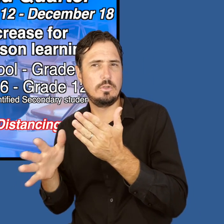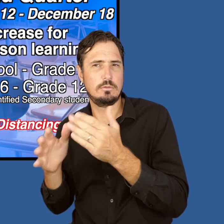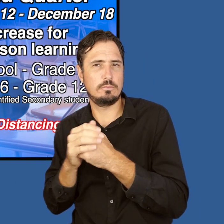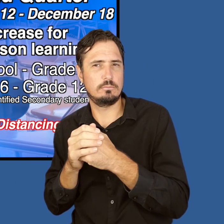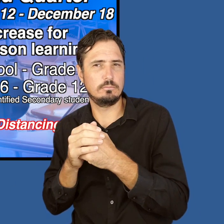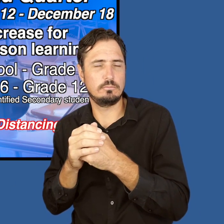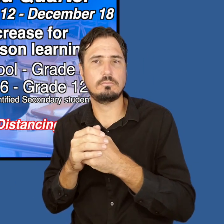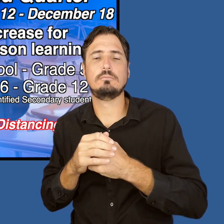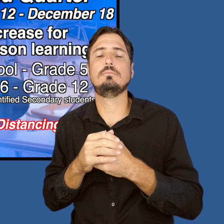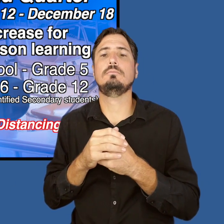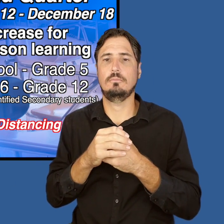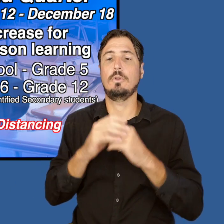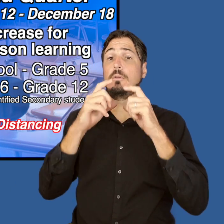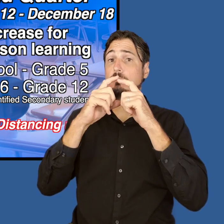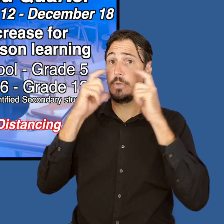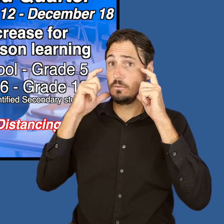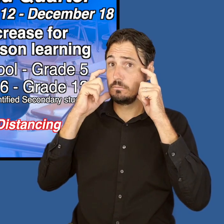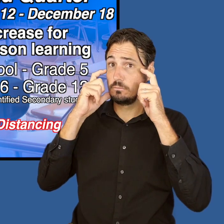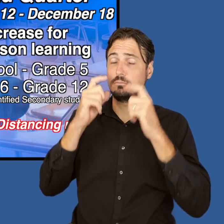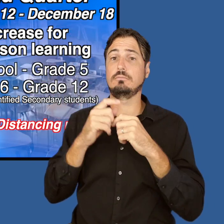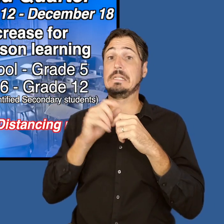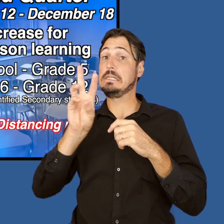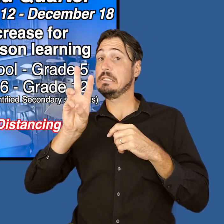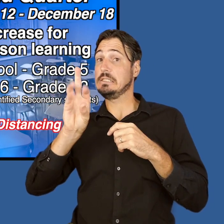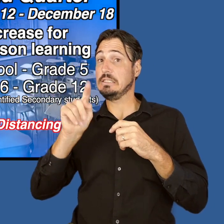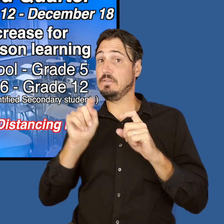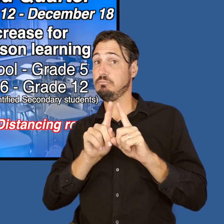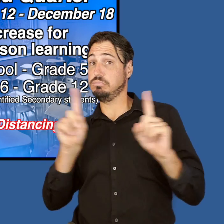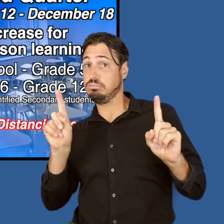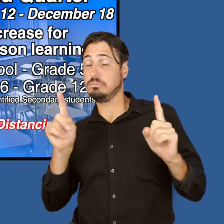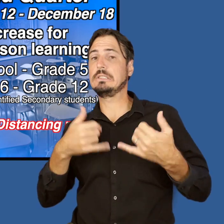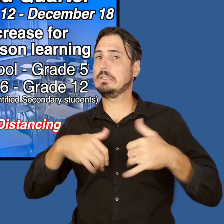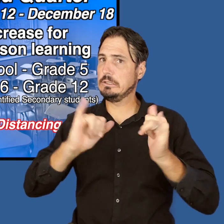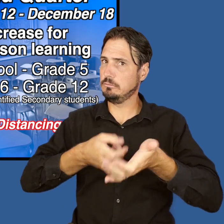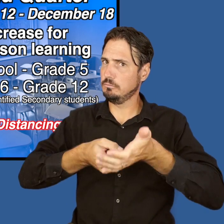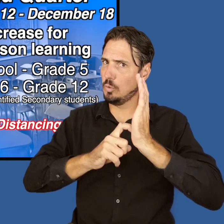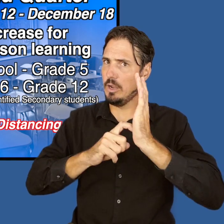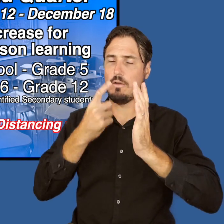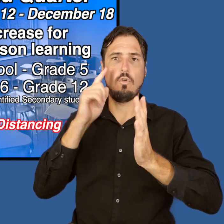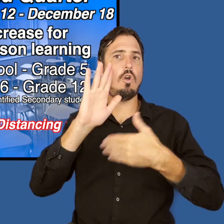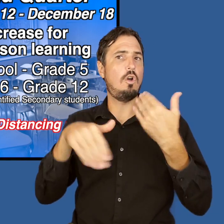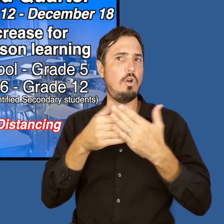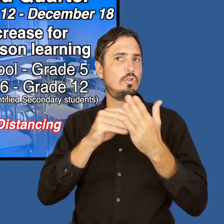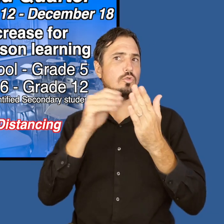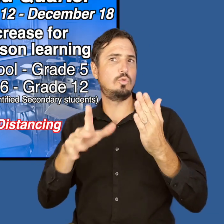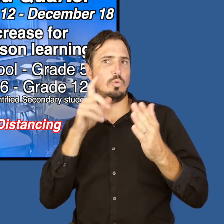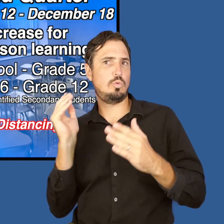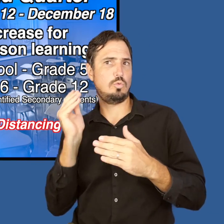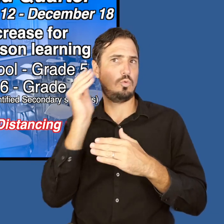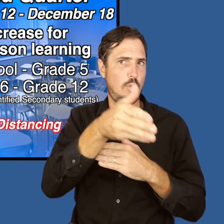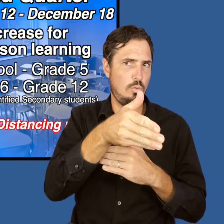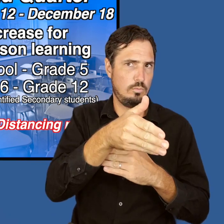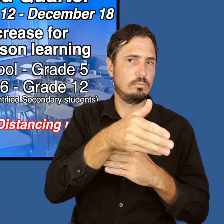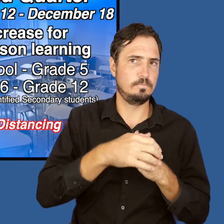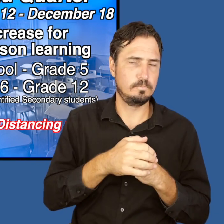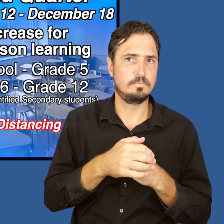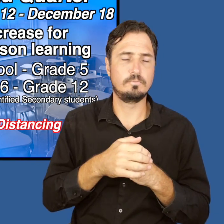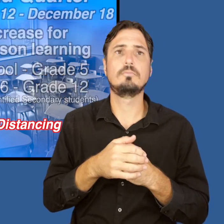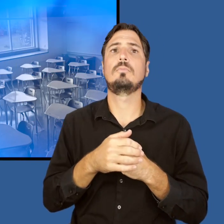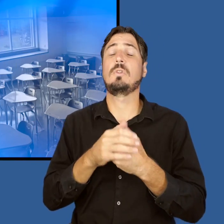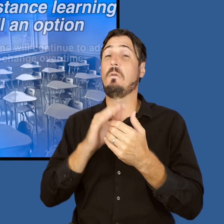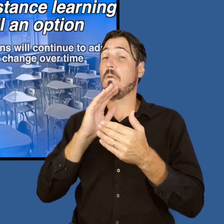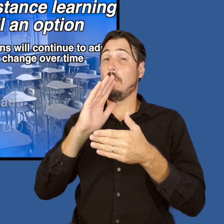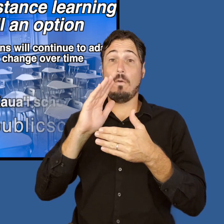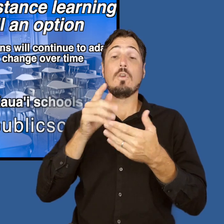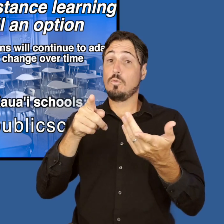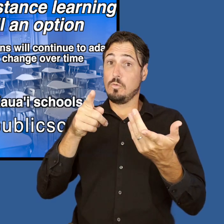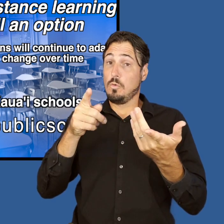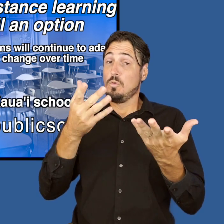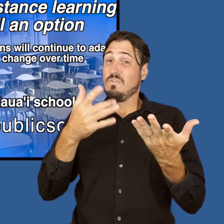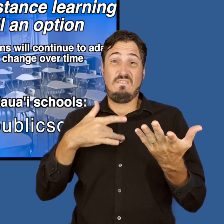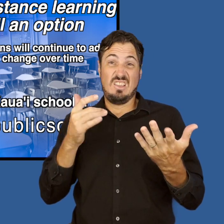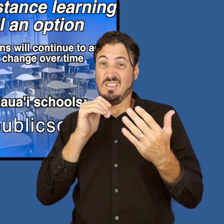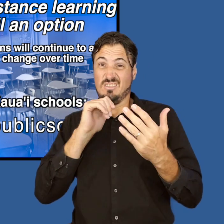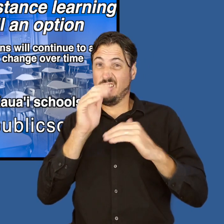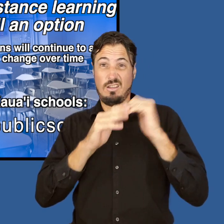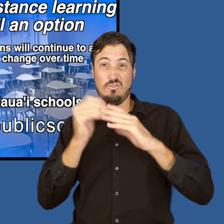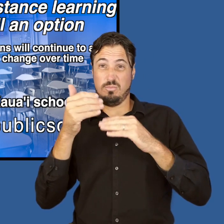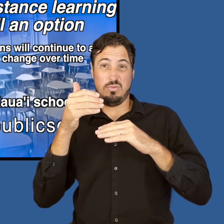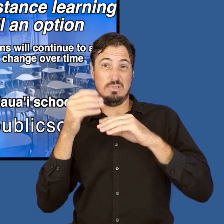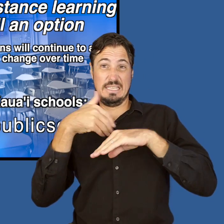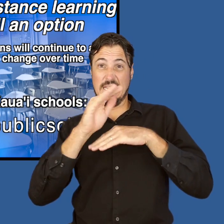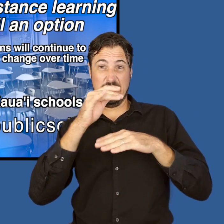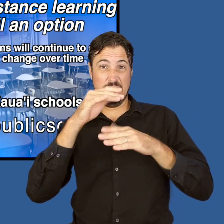Mask wearing and six-foot social distancing is still an expectation and requirement of all in-person learning in Kaua‘i schools. Full distance learning is still an option for families who desire it.